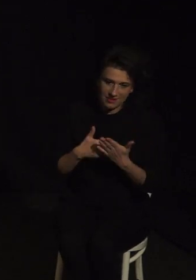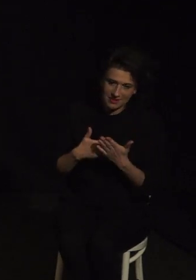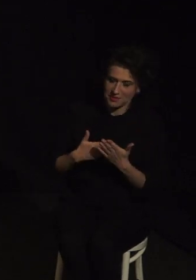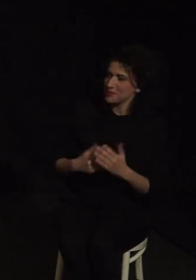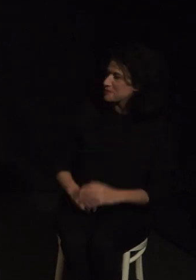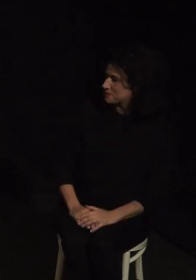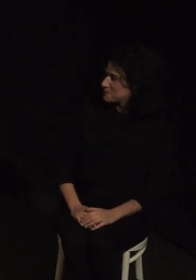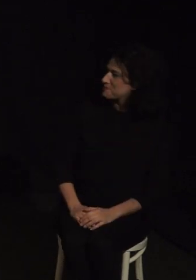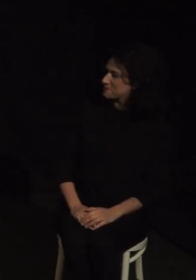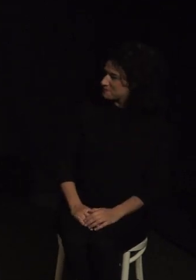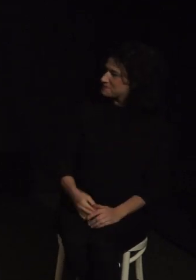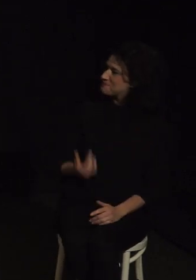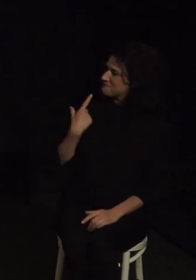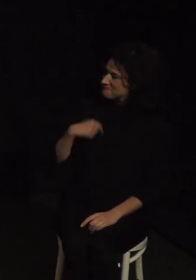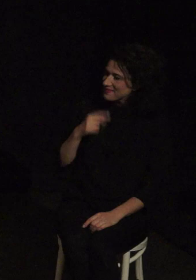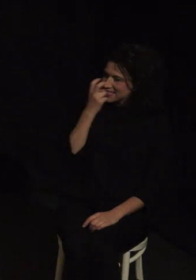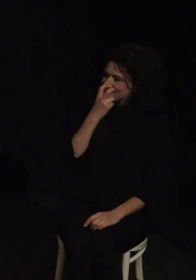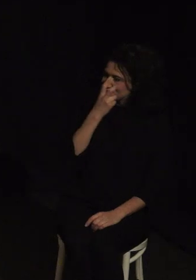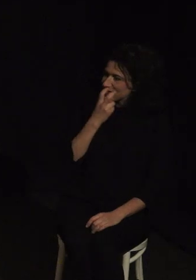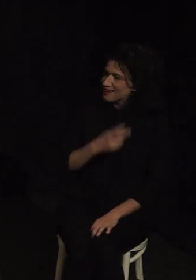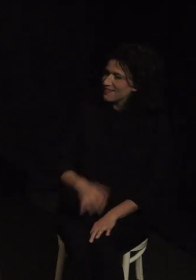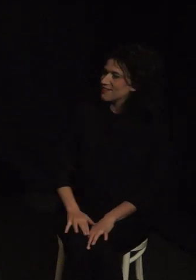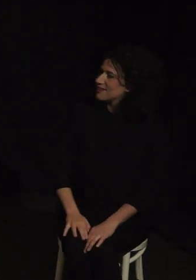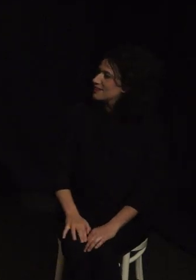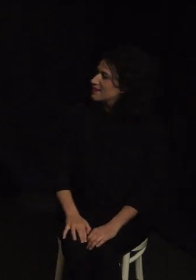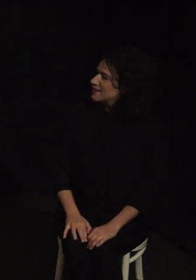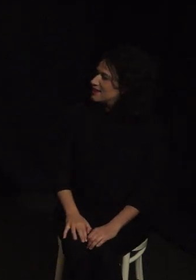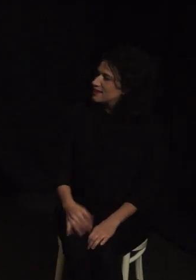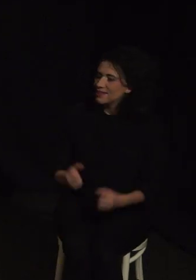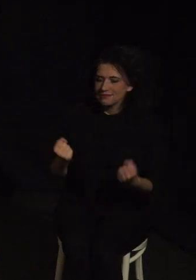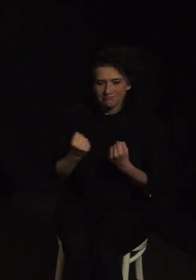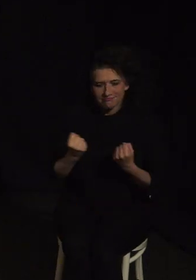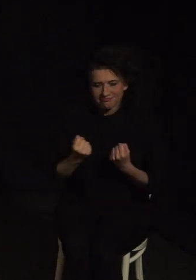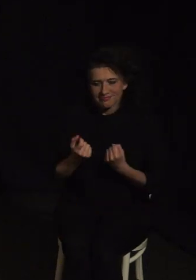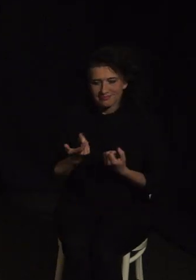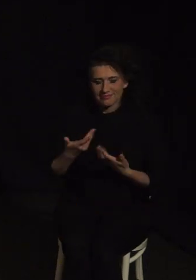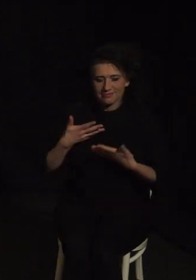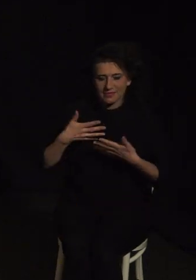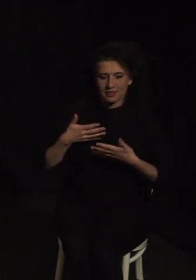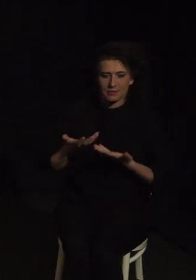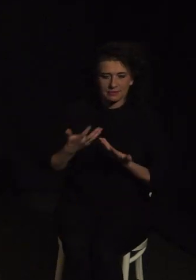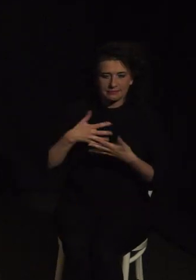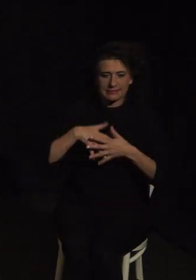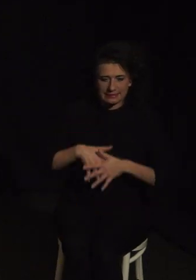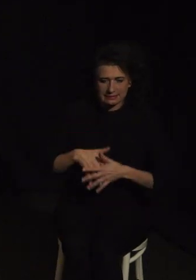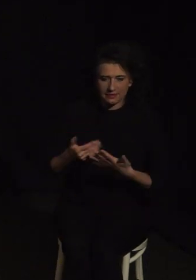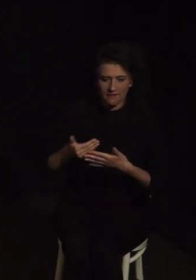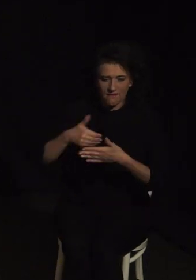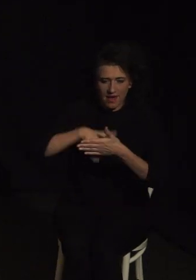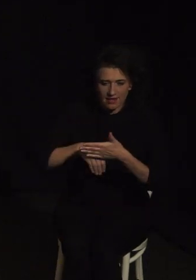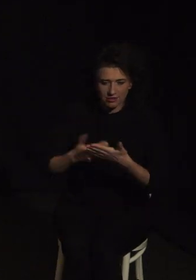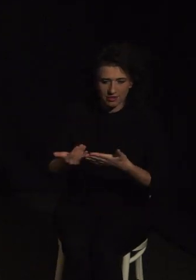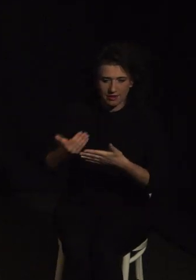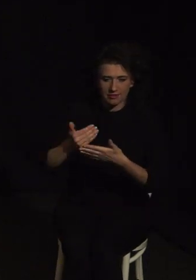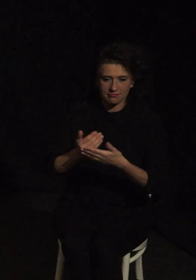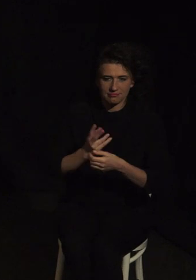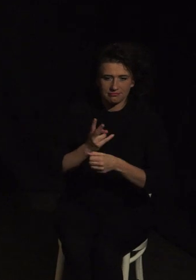Extremely interesting. We have an opportunity to enter Irena Jun's workshop.